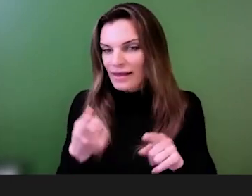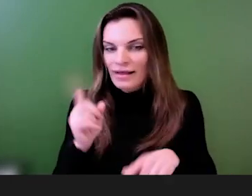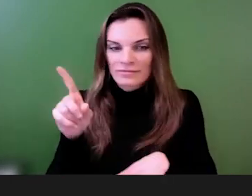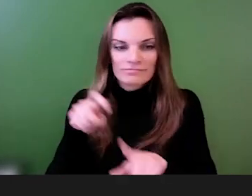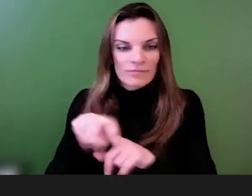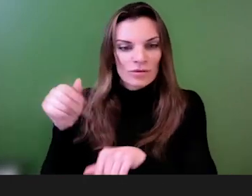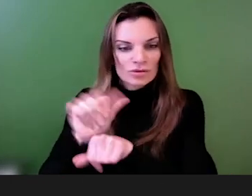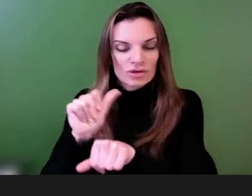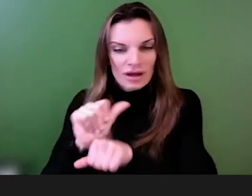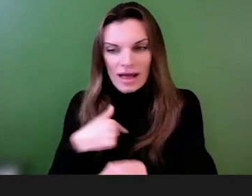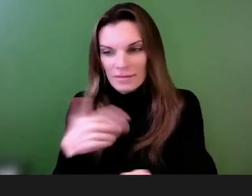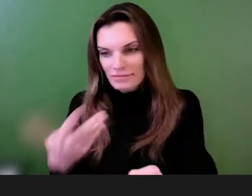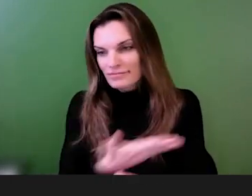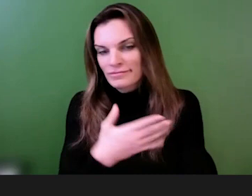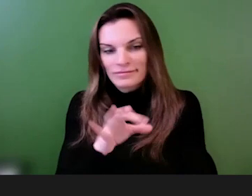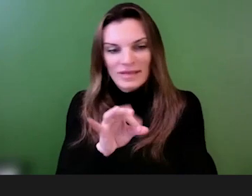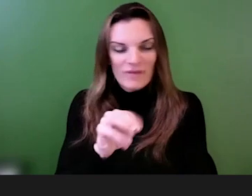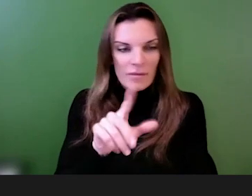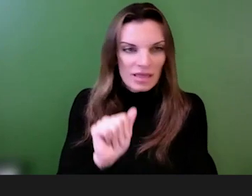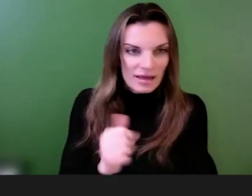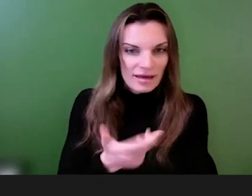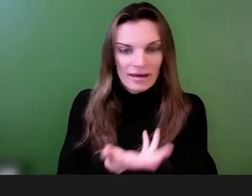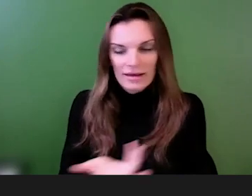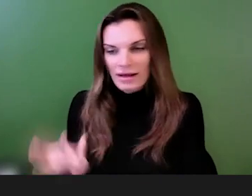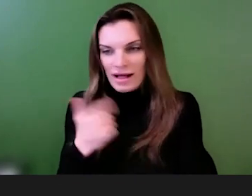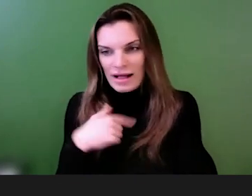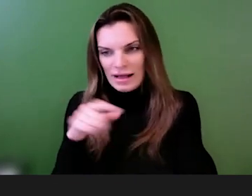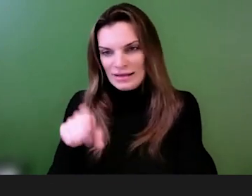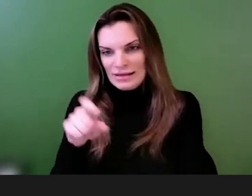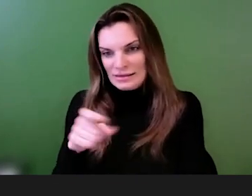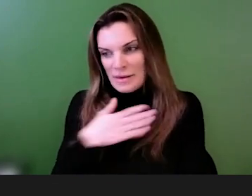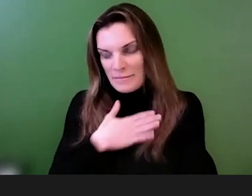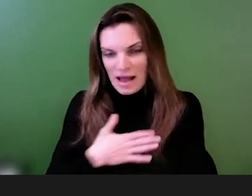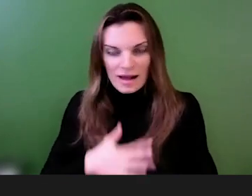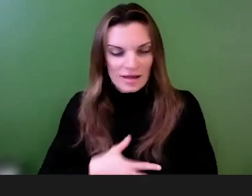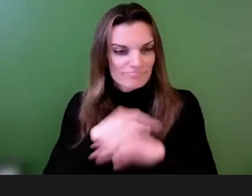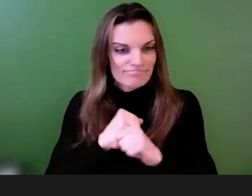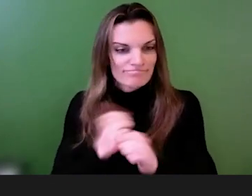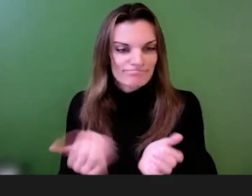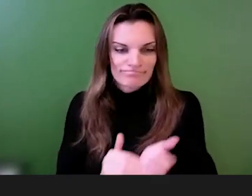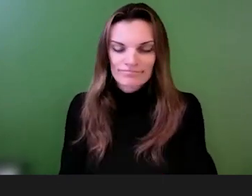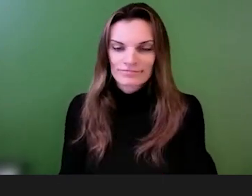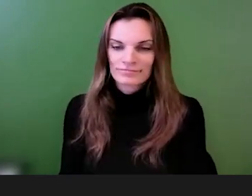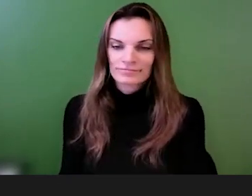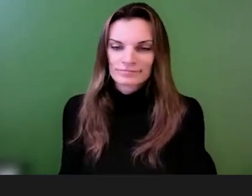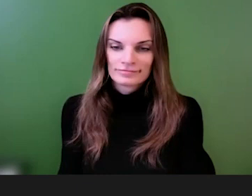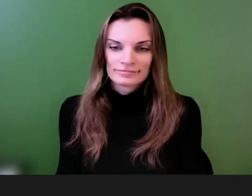while I was on FMLA. So I just need to get my immune system in order.